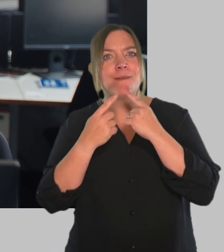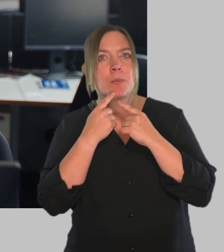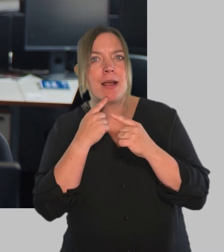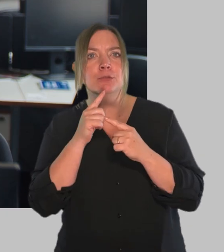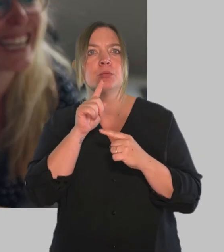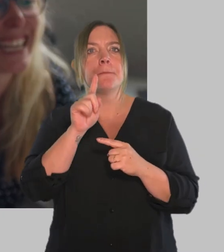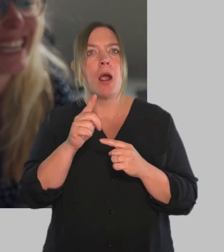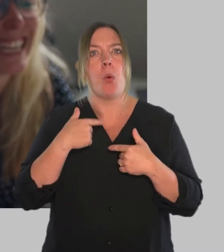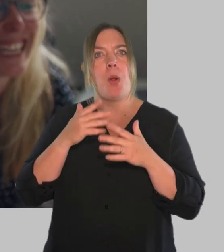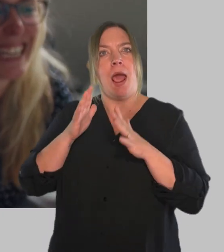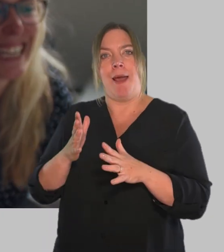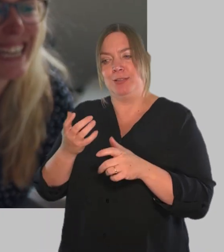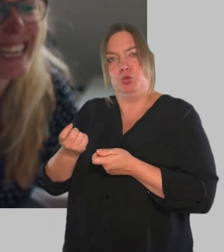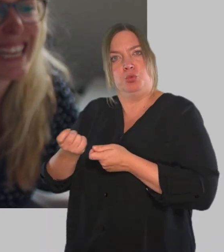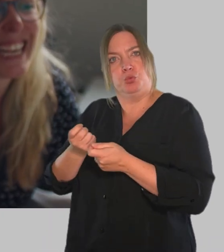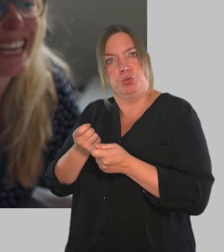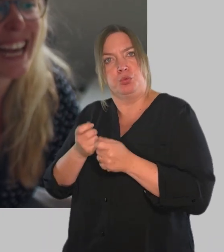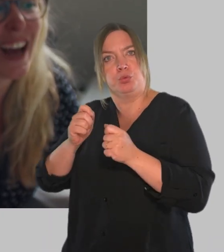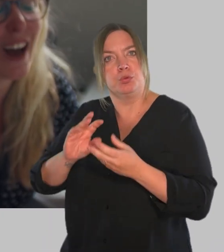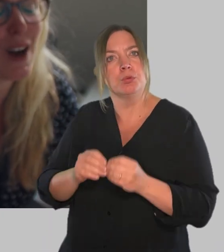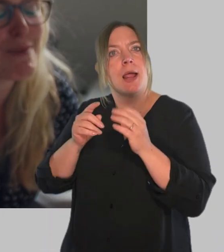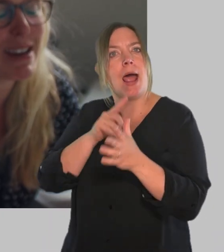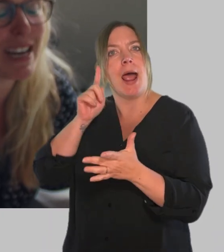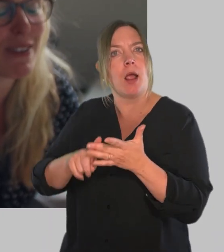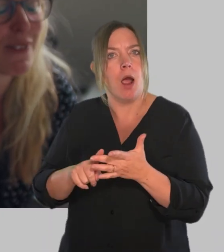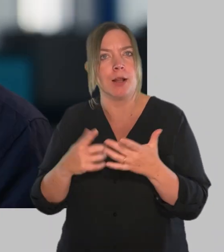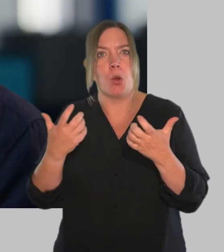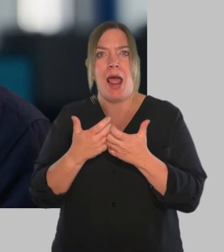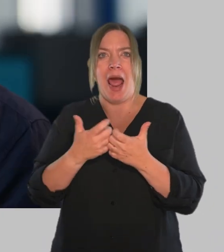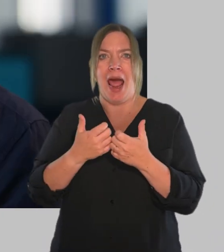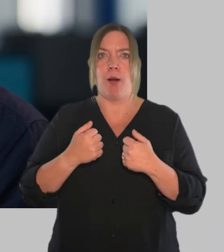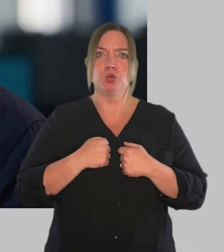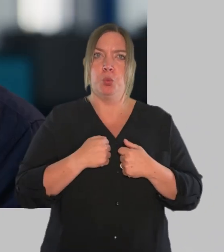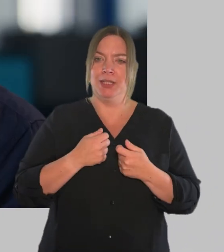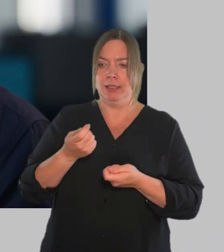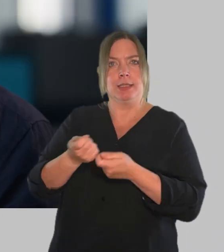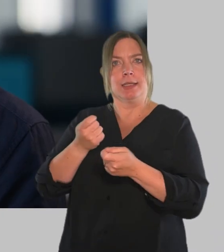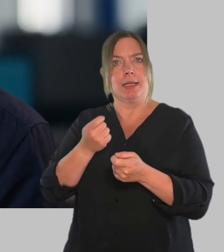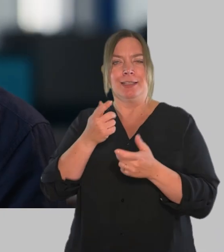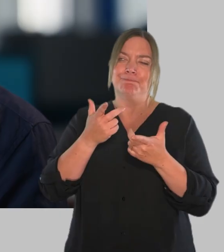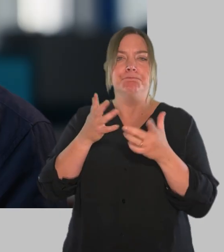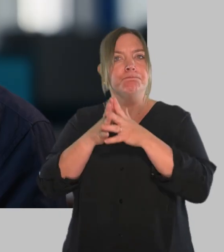What sort of clinical trial is big enough to answer the questions we have around that? There's an awful lot to do, and we're going to have to be doing it